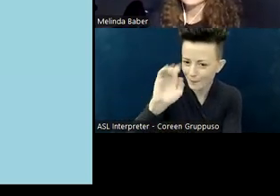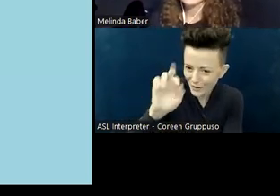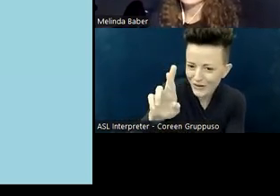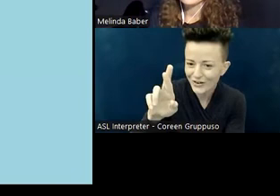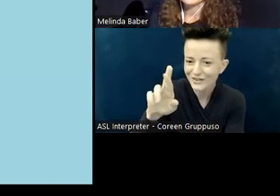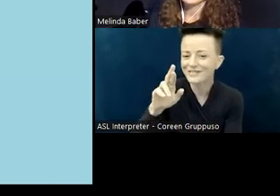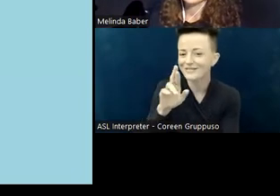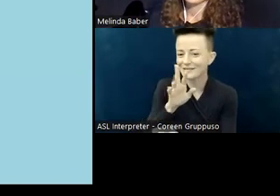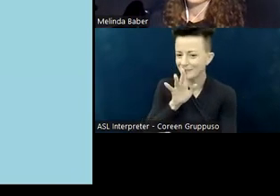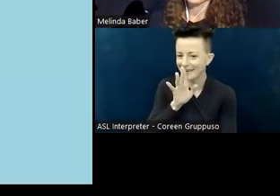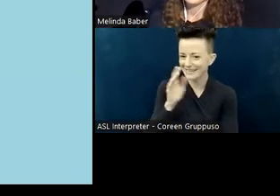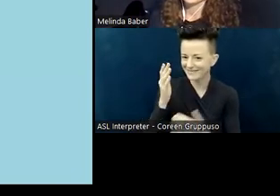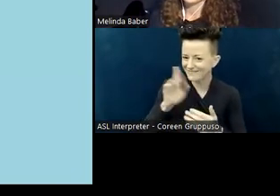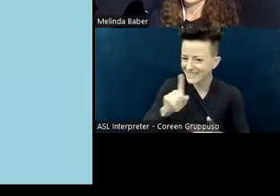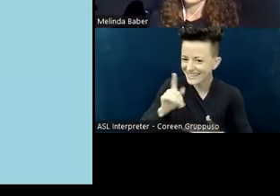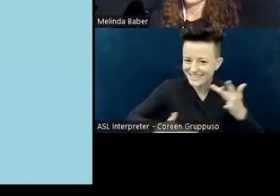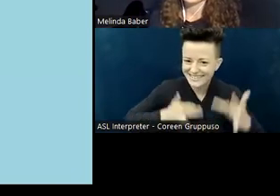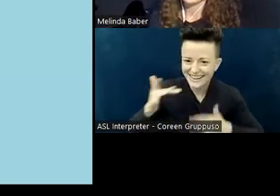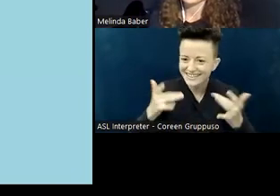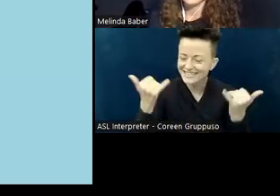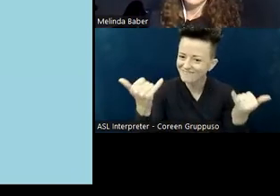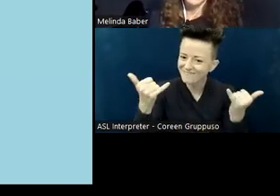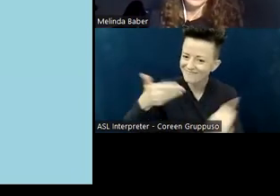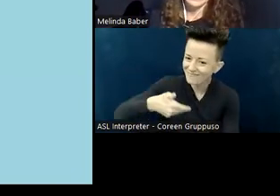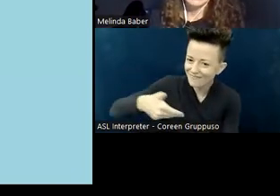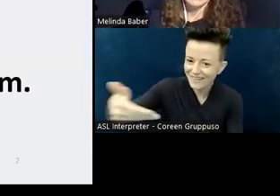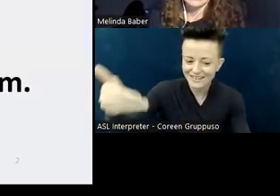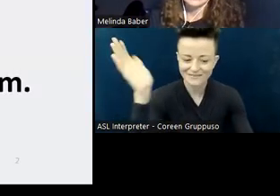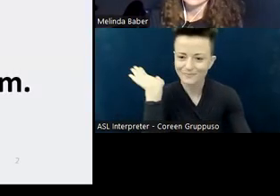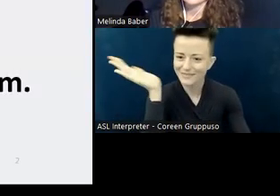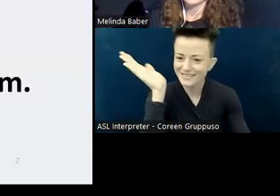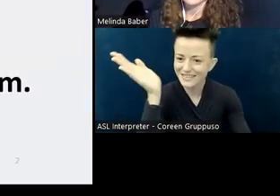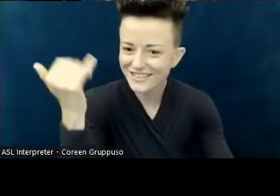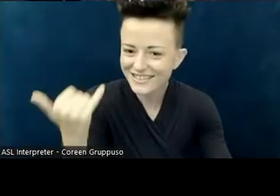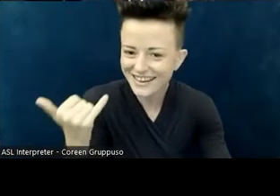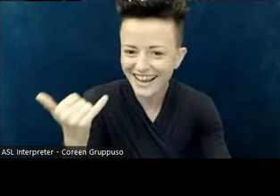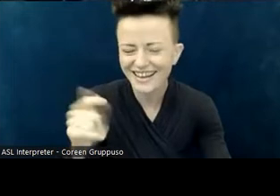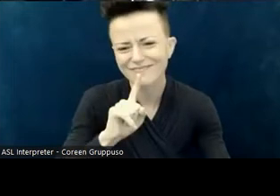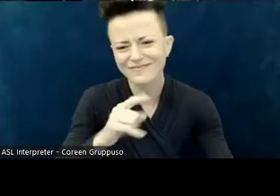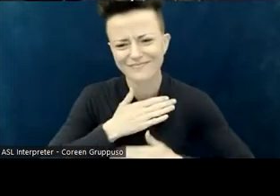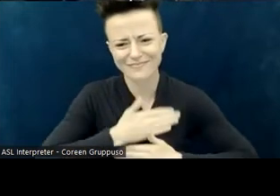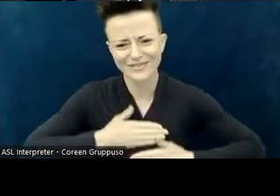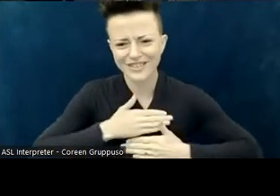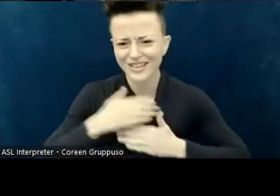to this presentation today and appreciate everything that everyone else is bringing